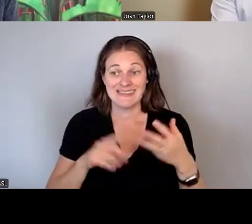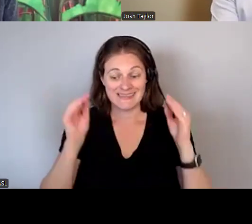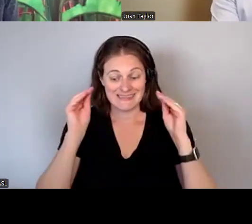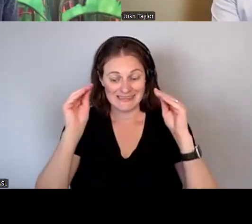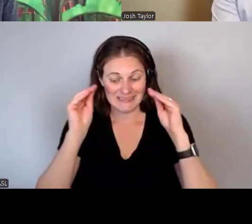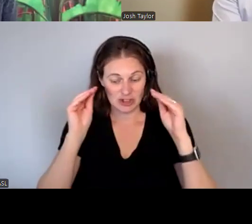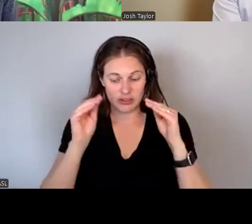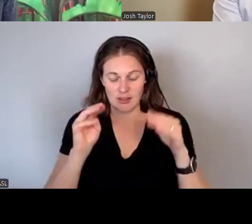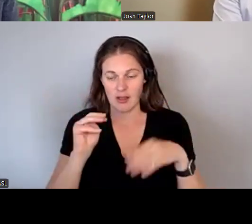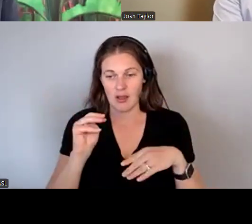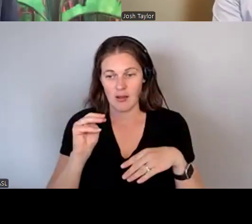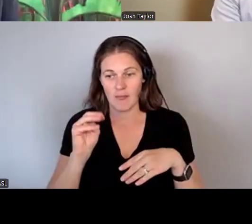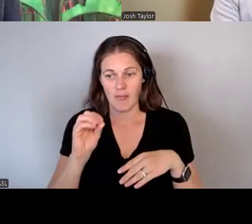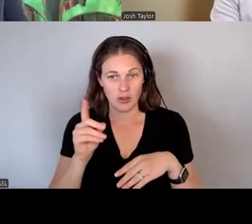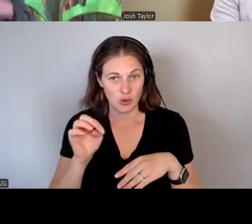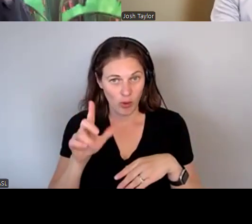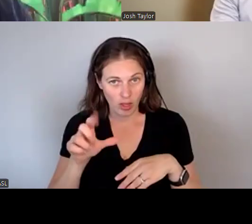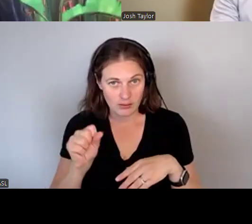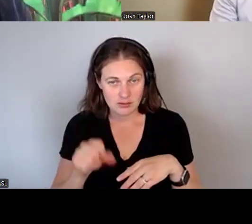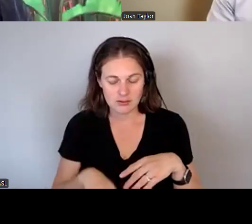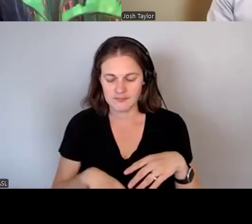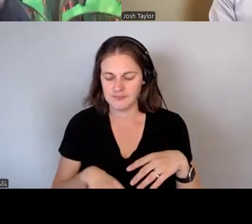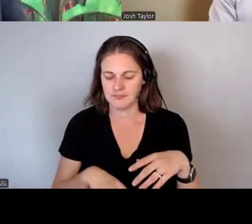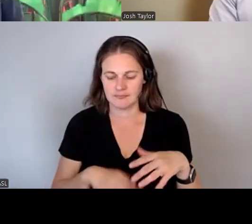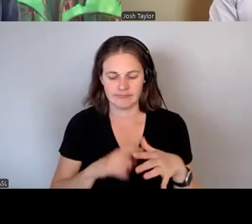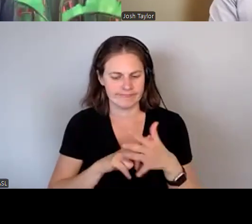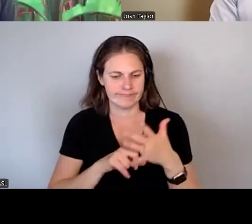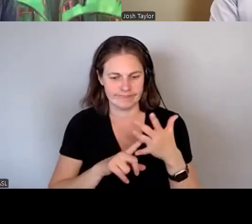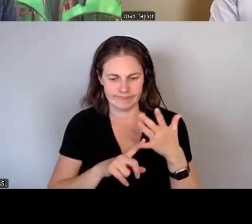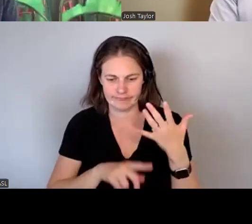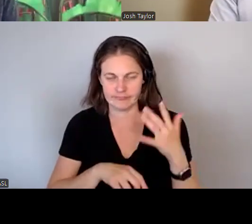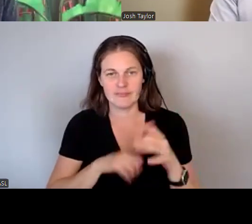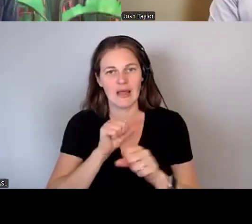it can have all kinds of things and employment and supporting the employment.